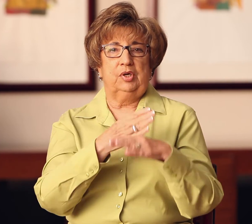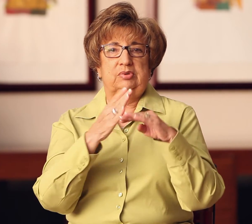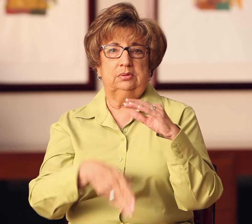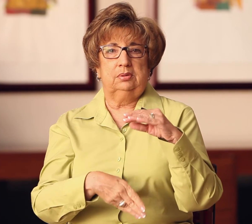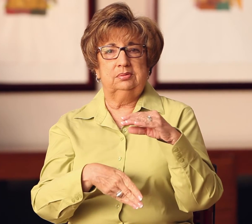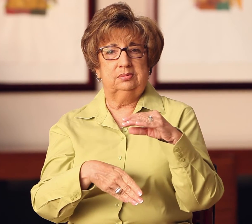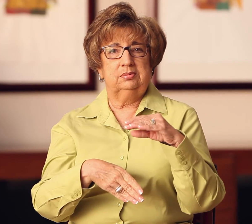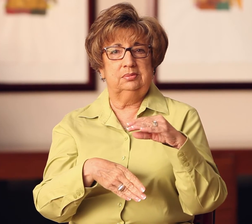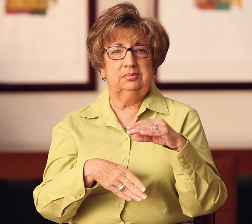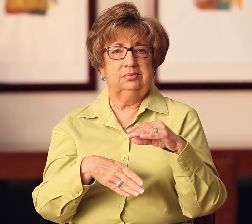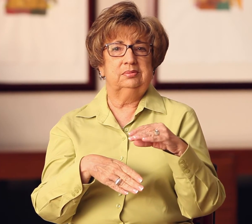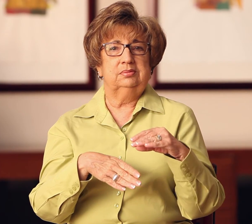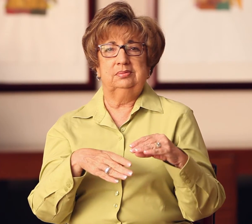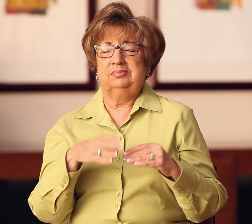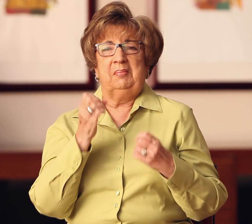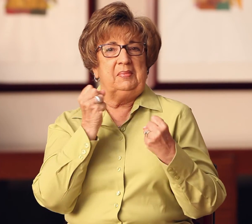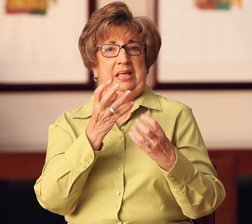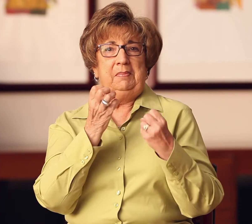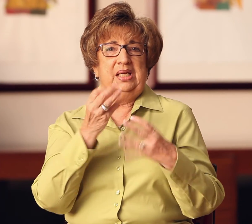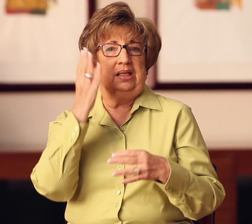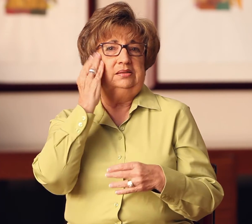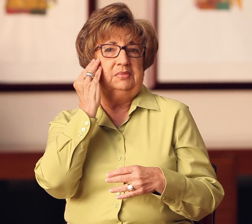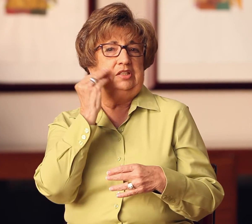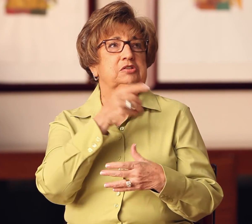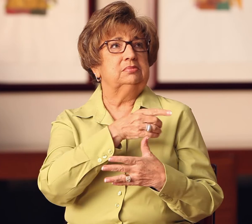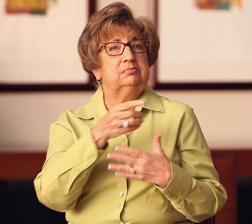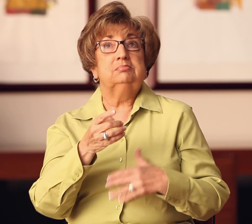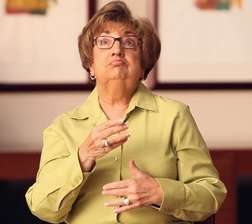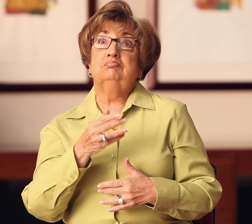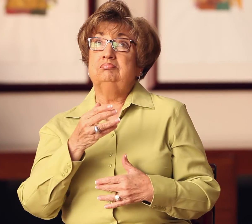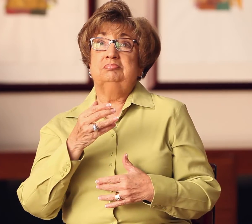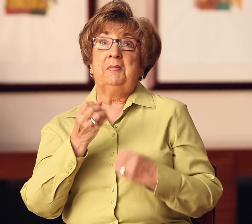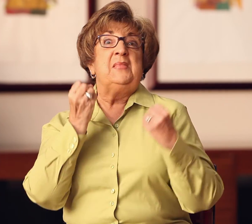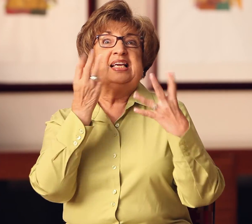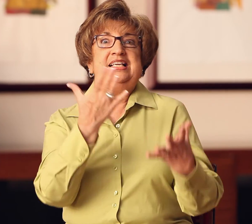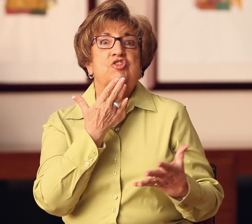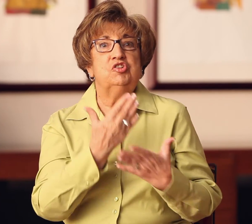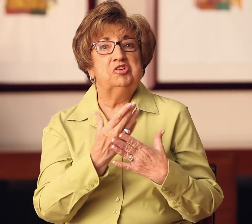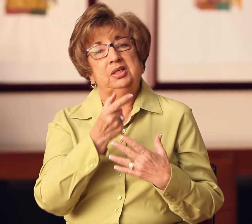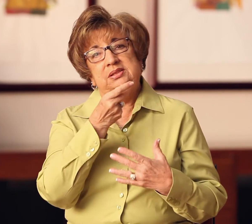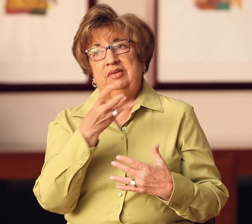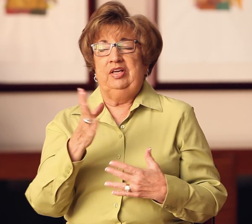many many experiences. Many were good, several were heart-breaking,